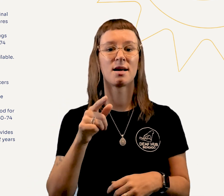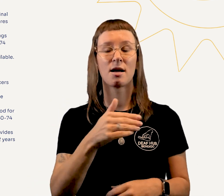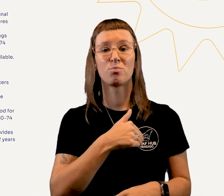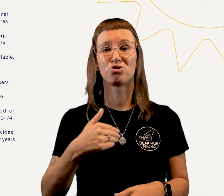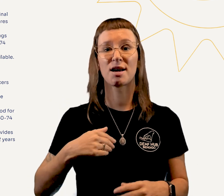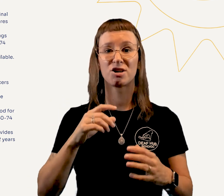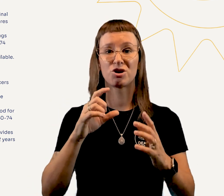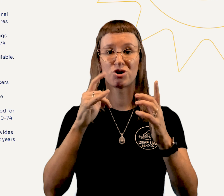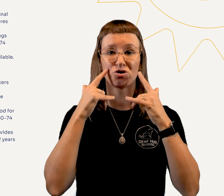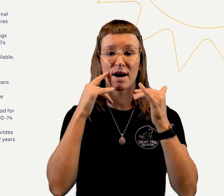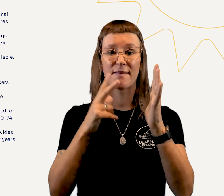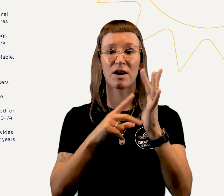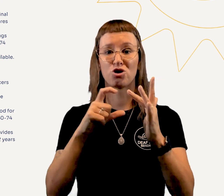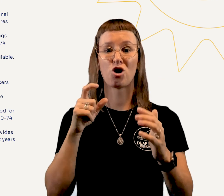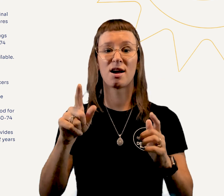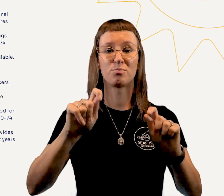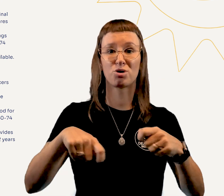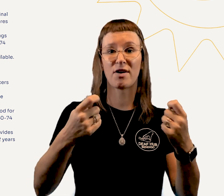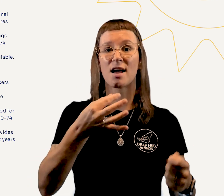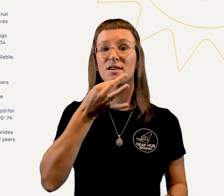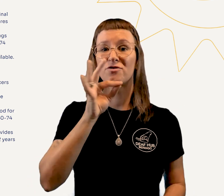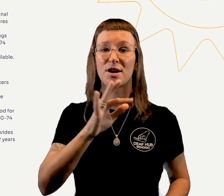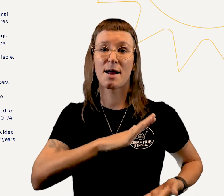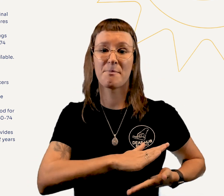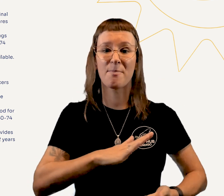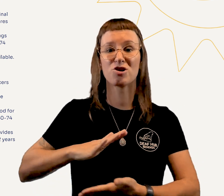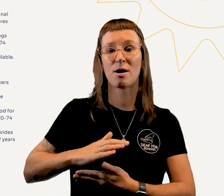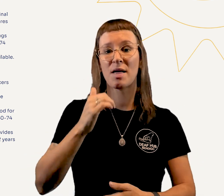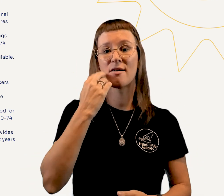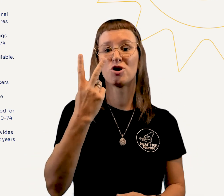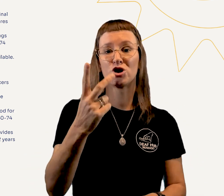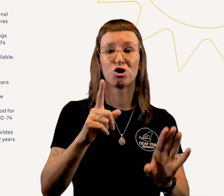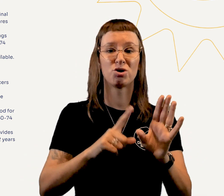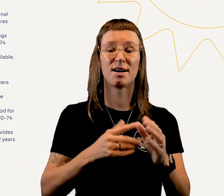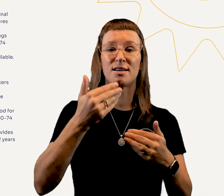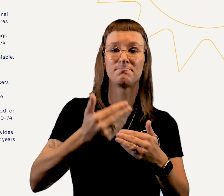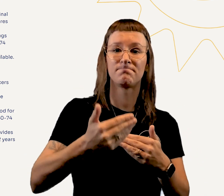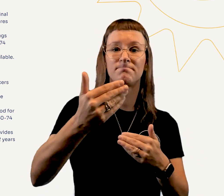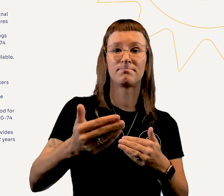Breast Screen Victoria provide free mammograms every two years from the age of 40 years onward.